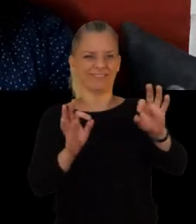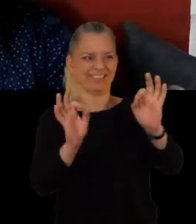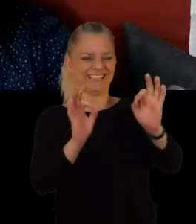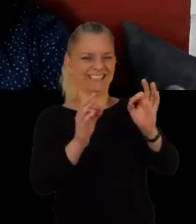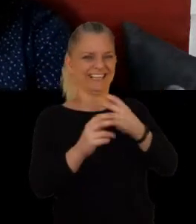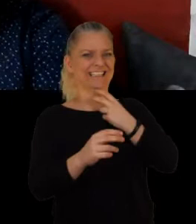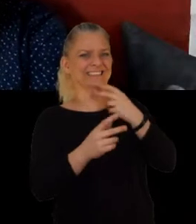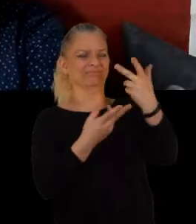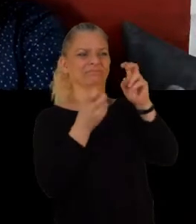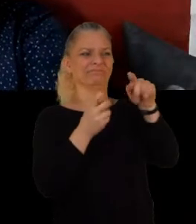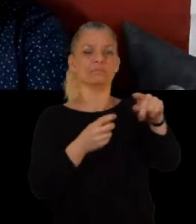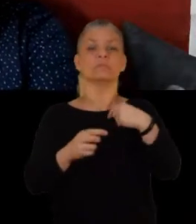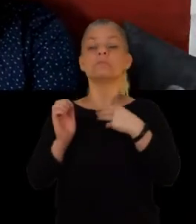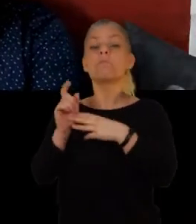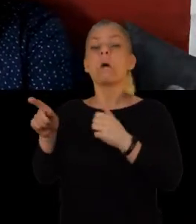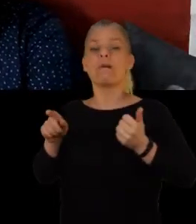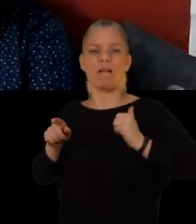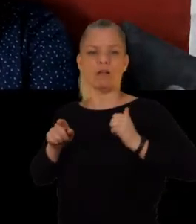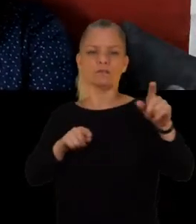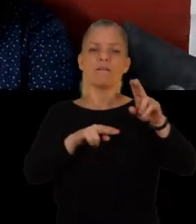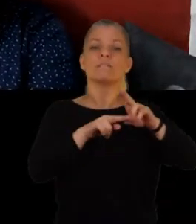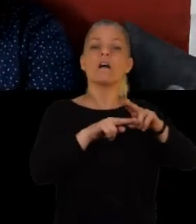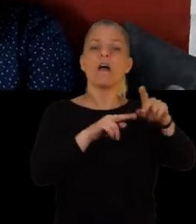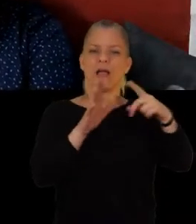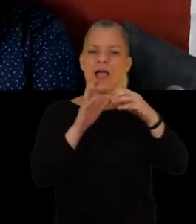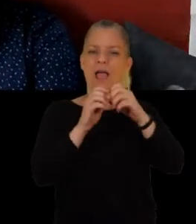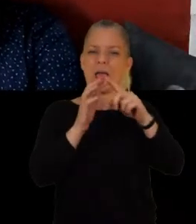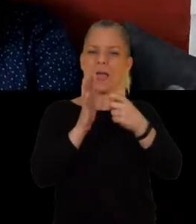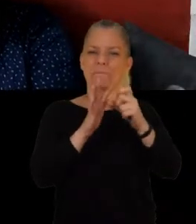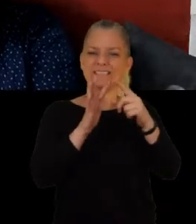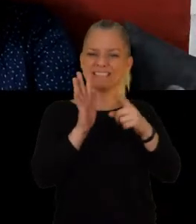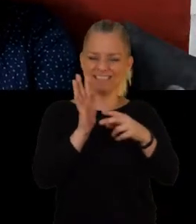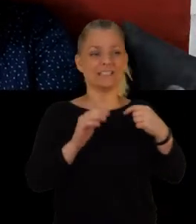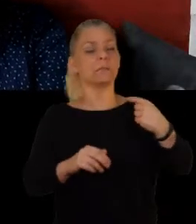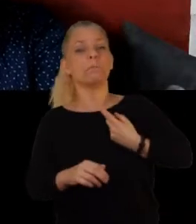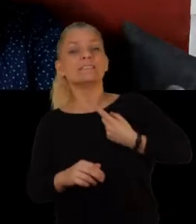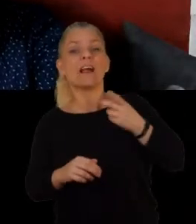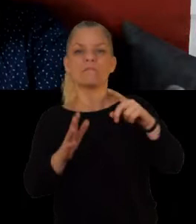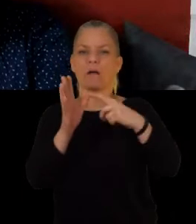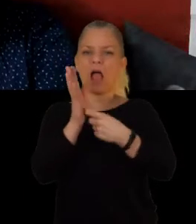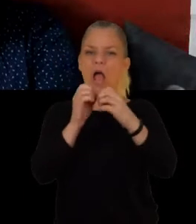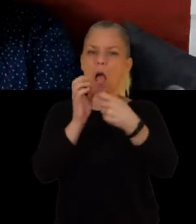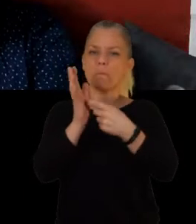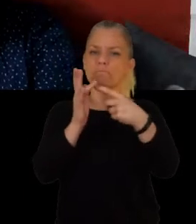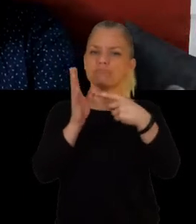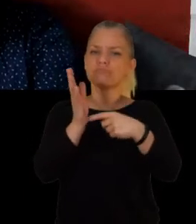in any way shape or form i think my mum's Canadian and my dad is from Aberdeen but i uh i was lived